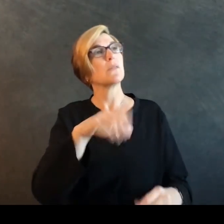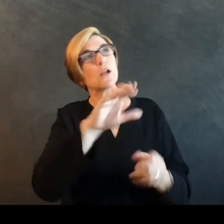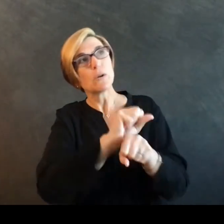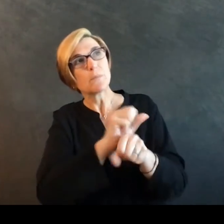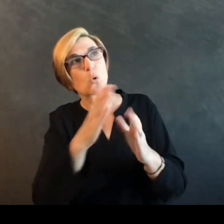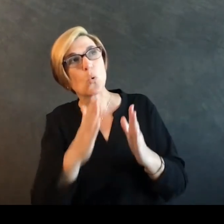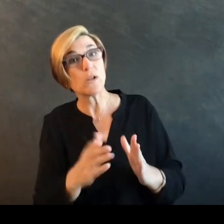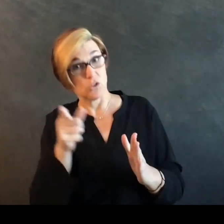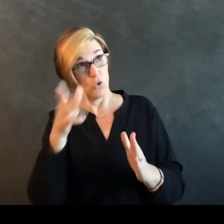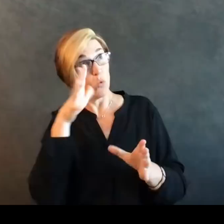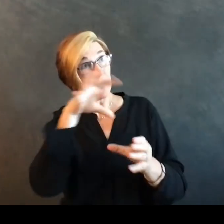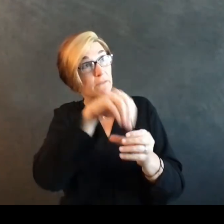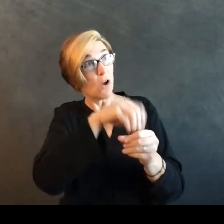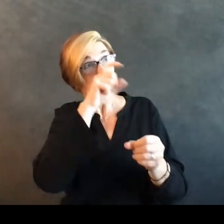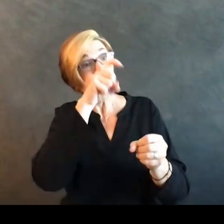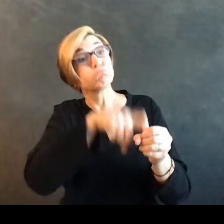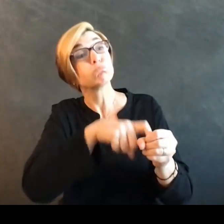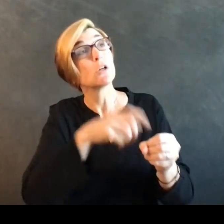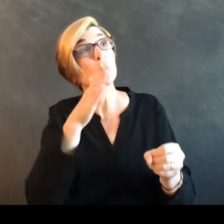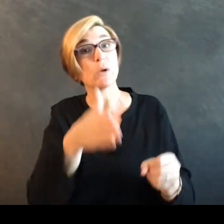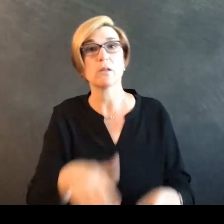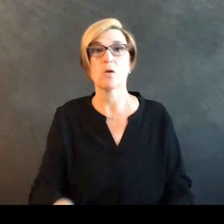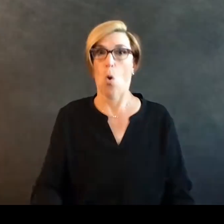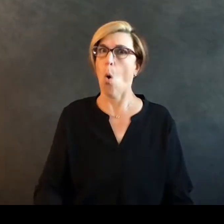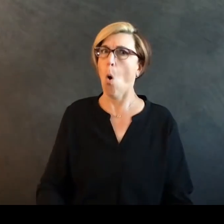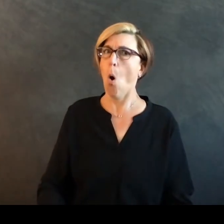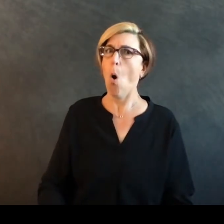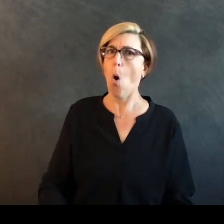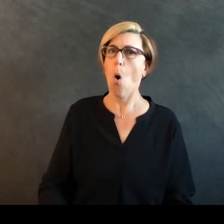there are very strict requirements that's built into the bill again this